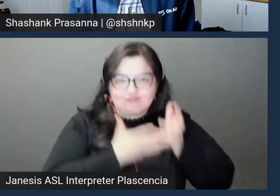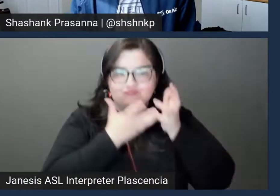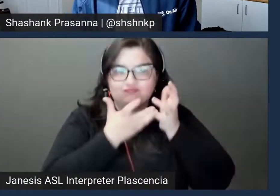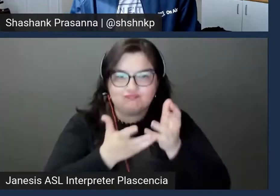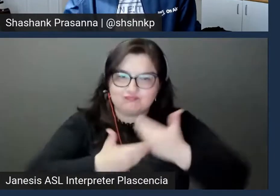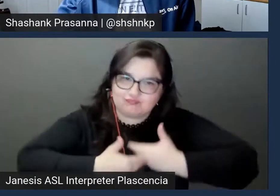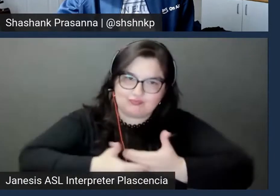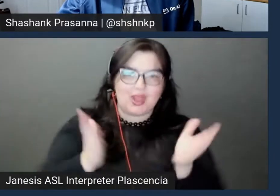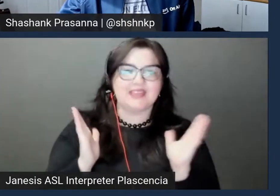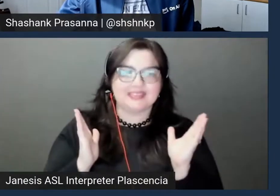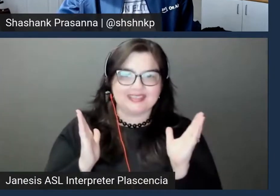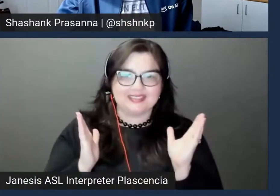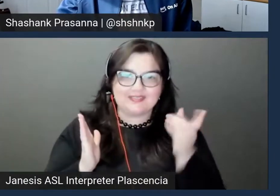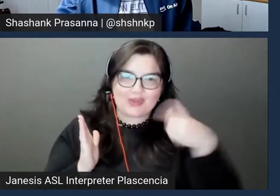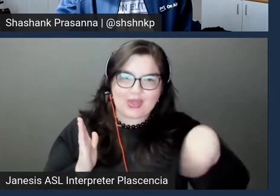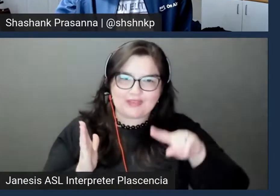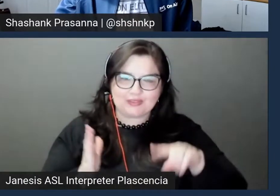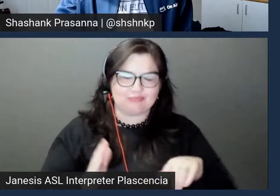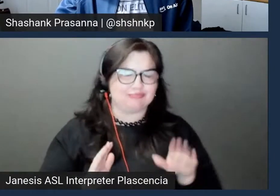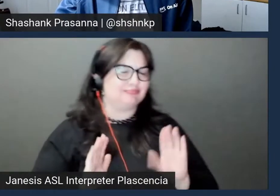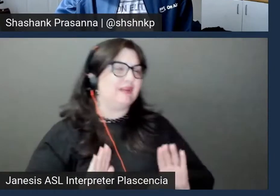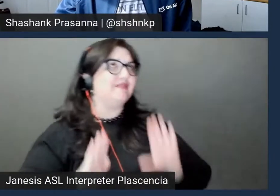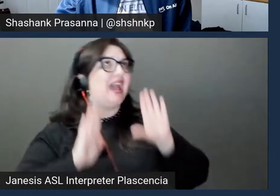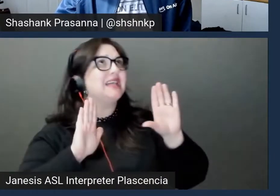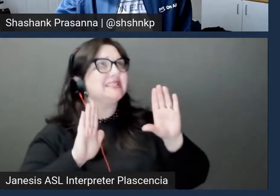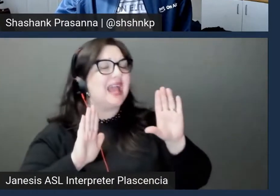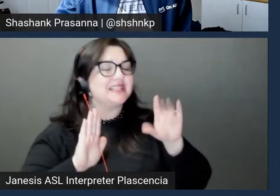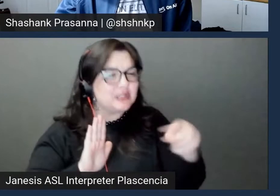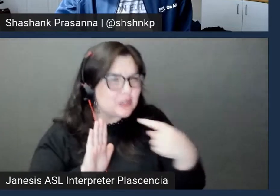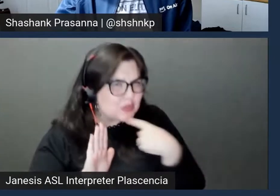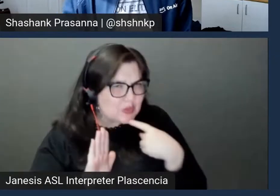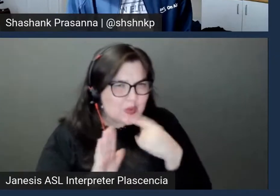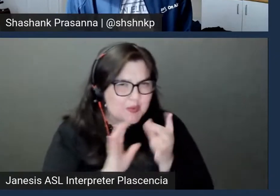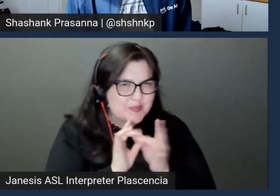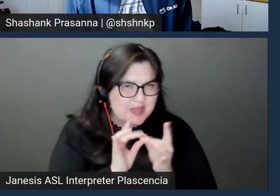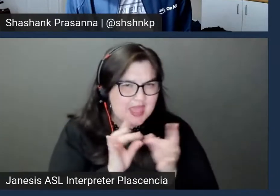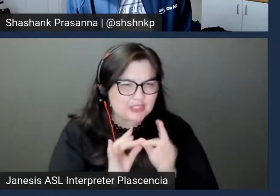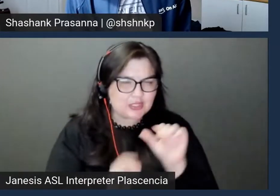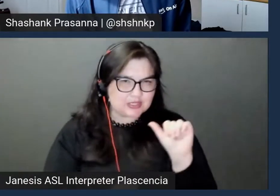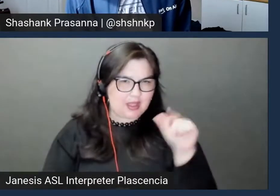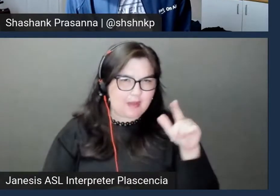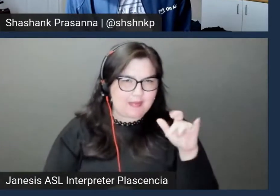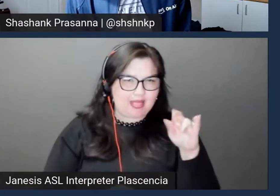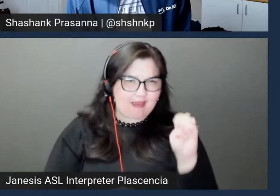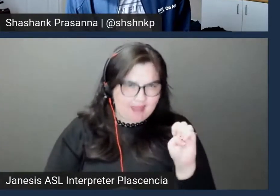Fantastic. So you mentioned this is an appliance and then an SDK, so for computer vision.